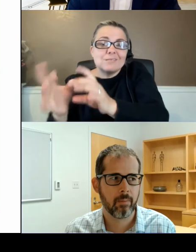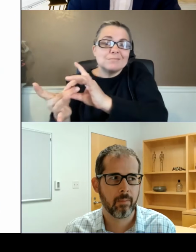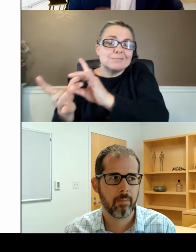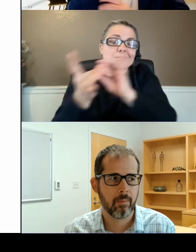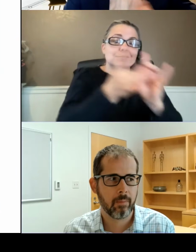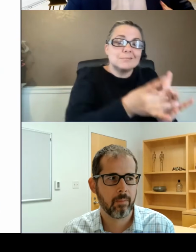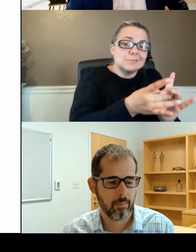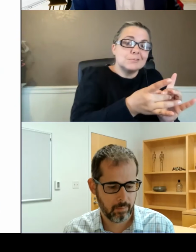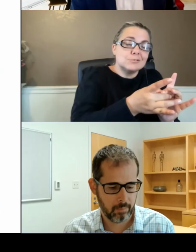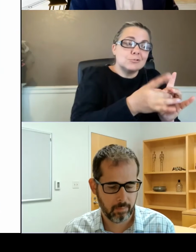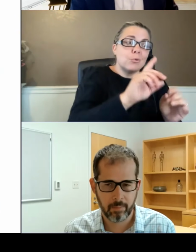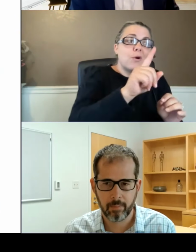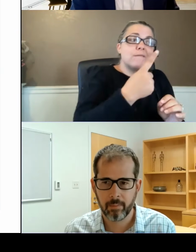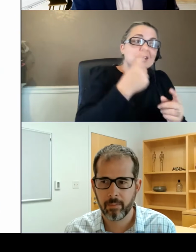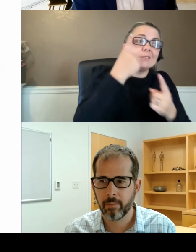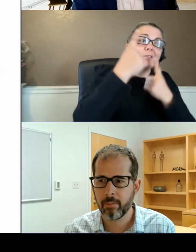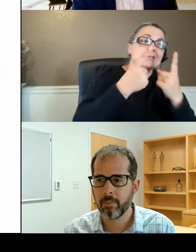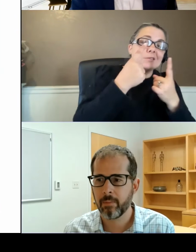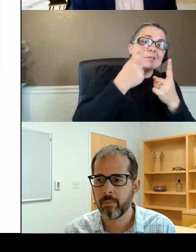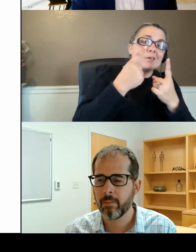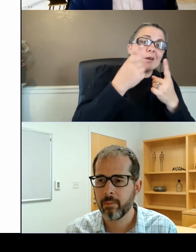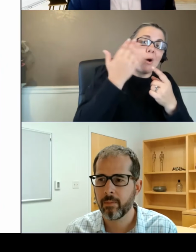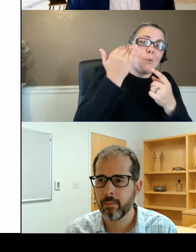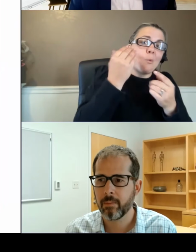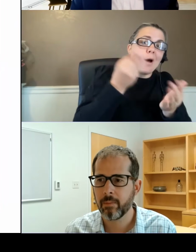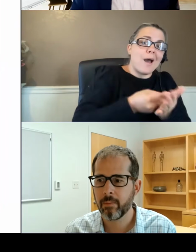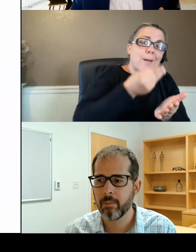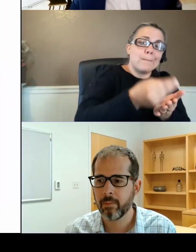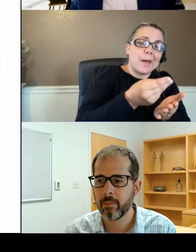you know, the reason, remember we're buying this tool, senior leader, is so that everybody